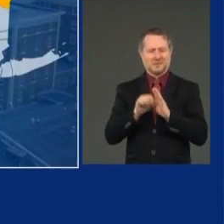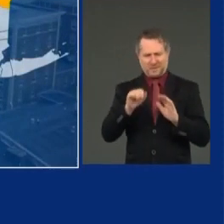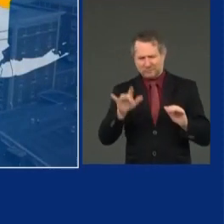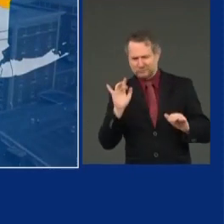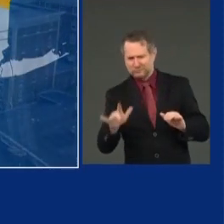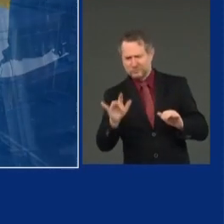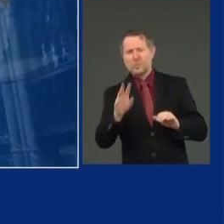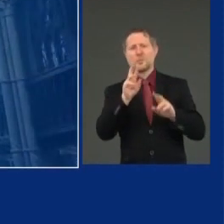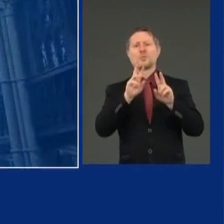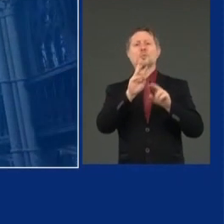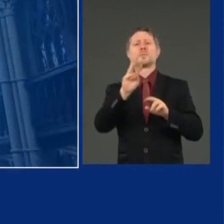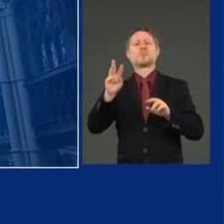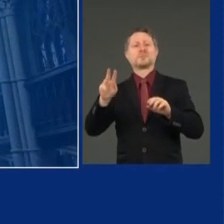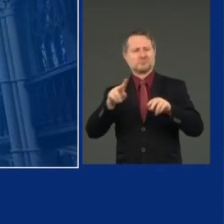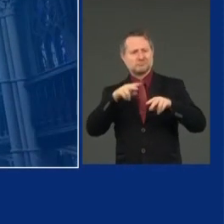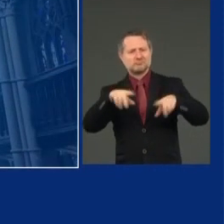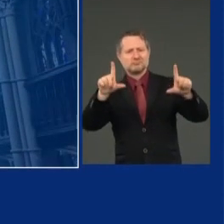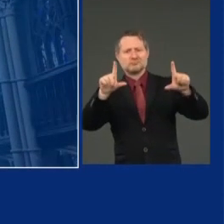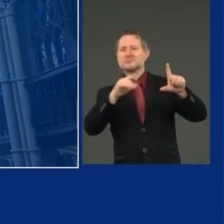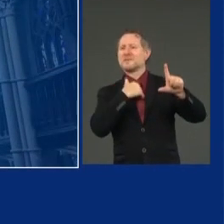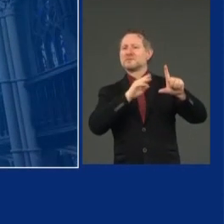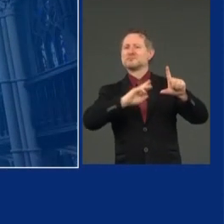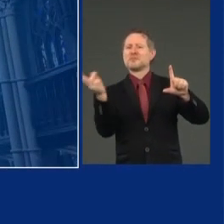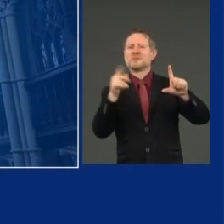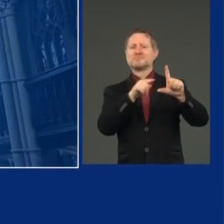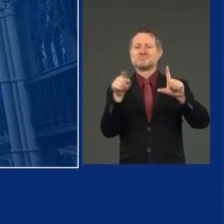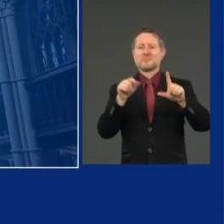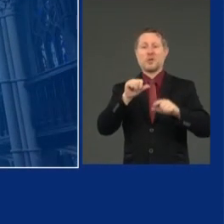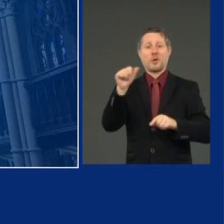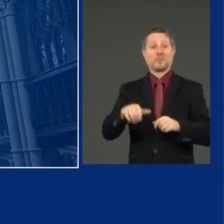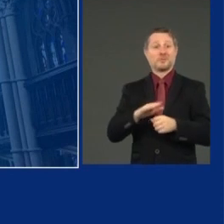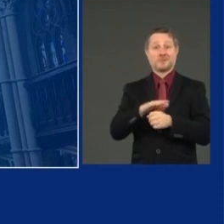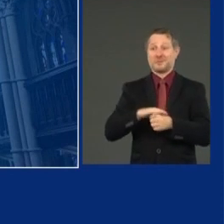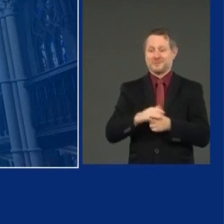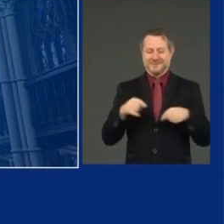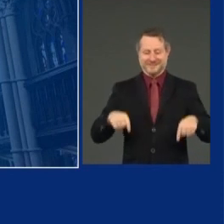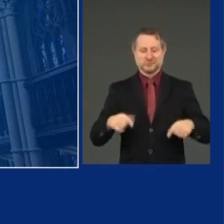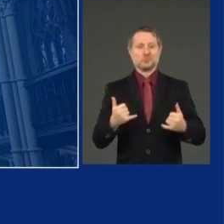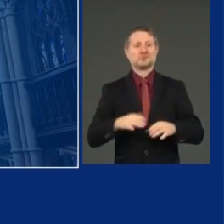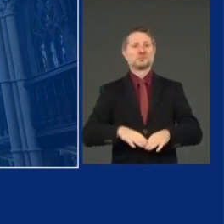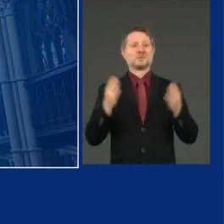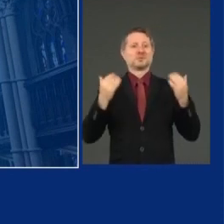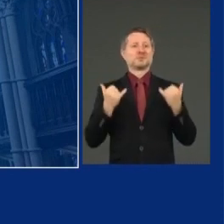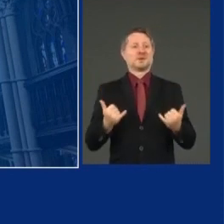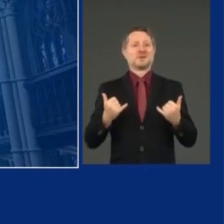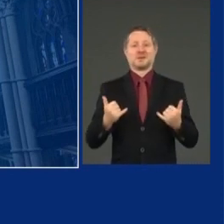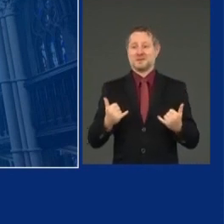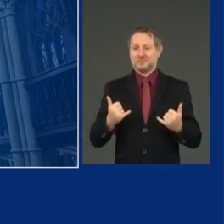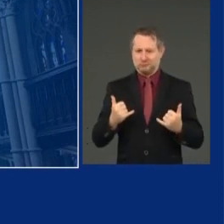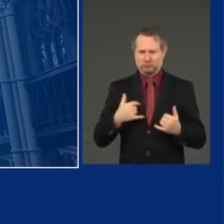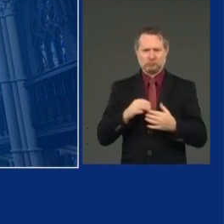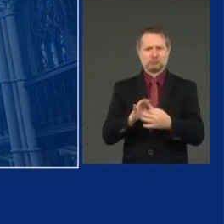WE DO IT ON THE METRICS. EVERY NEW YORKER CAN GO TO THE